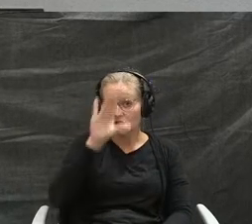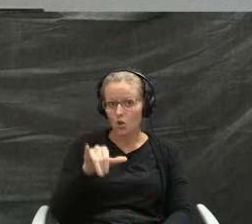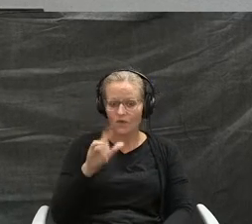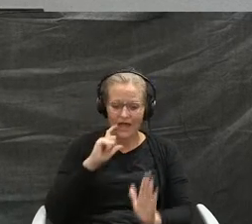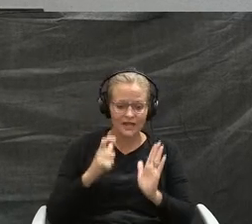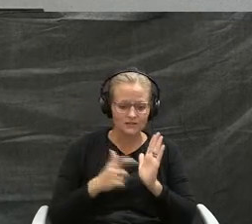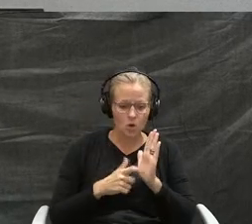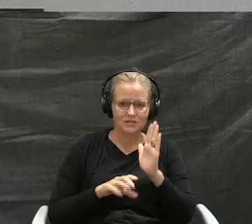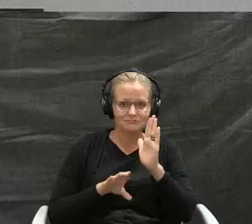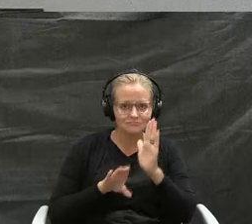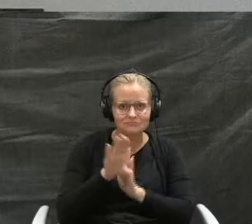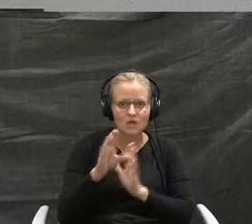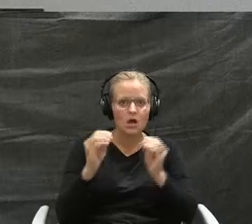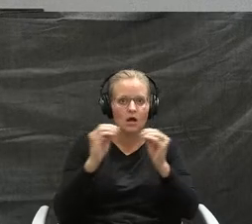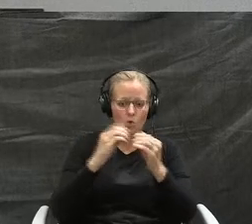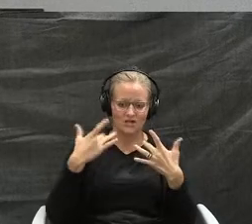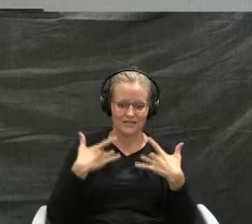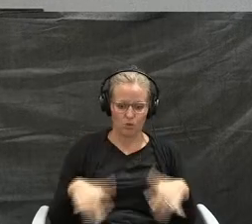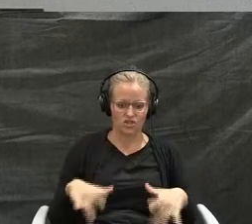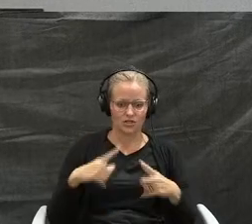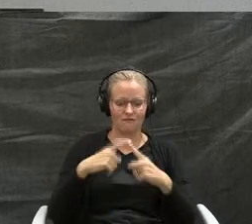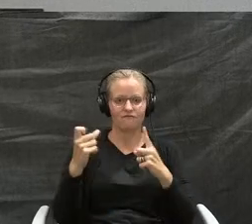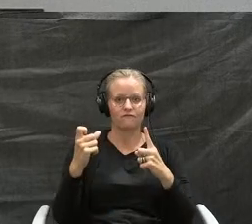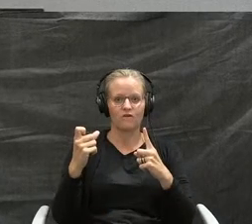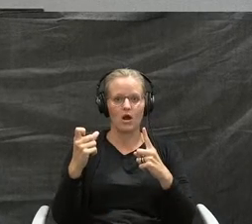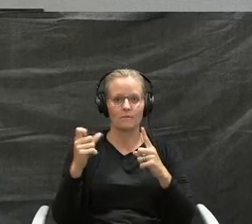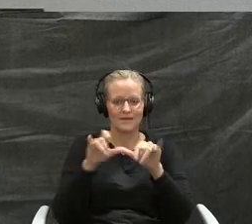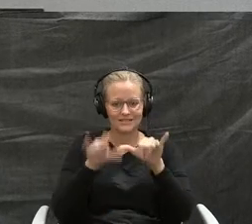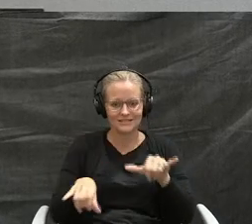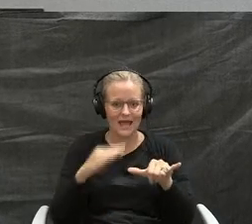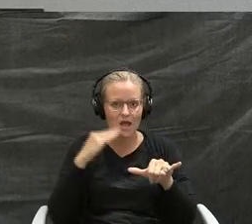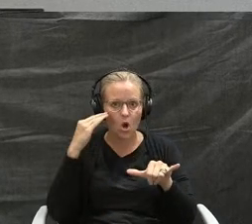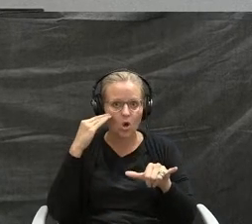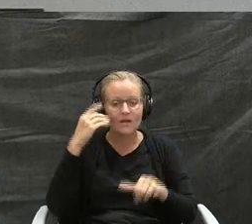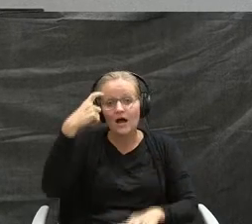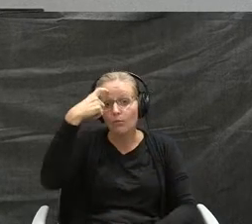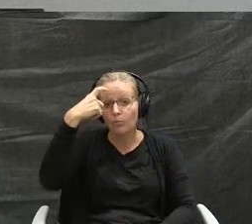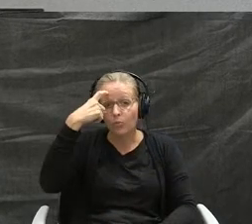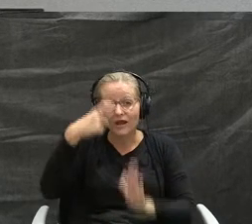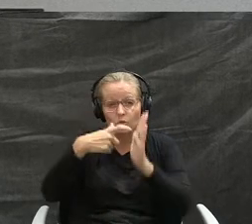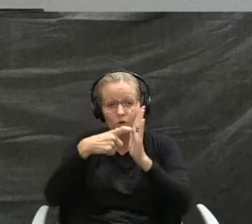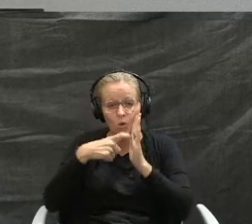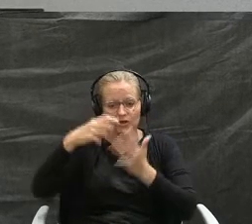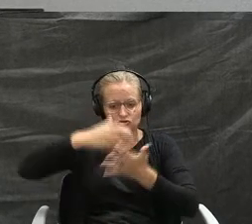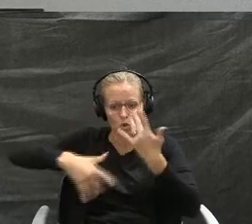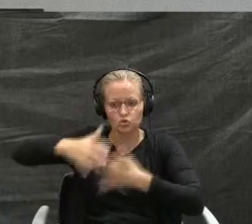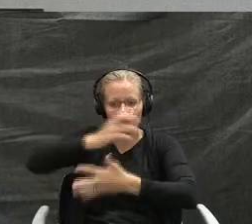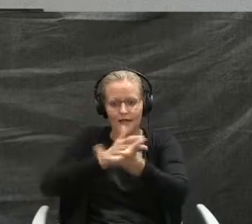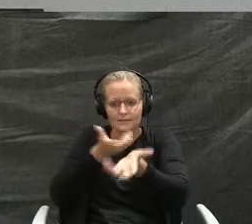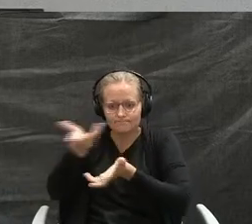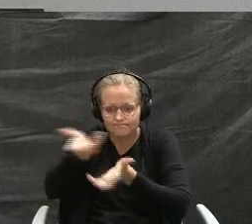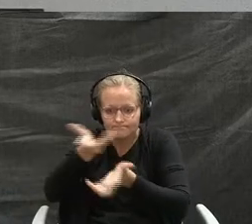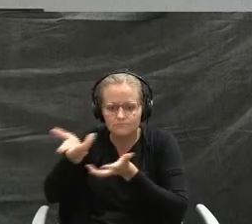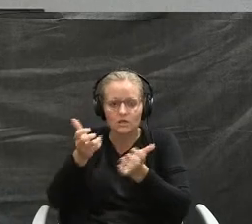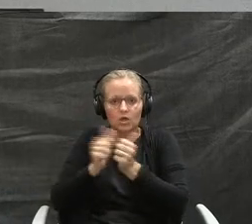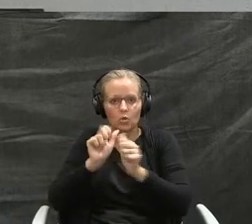The brain just needs to be socializing and in his be engaging with other people. Trauma has increased large